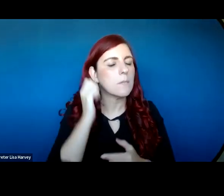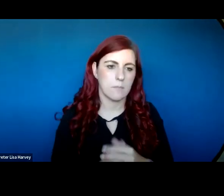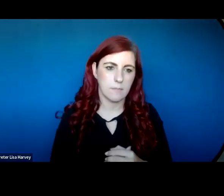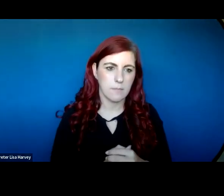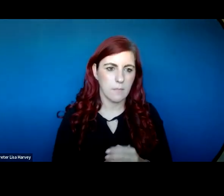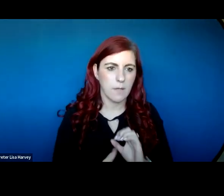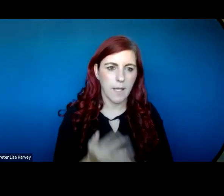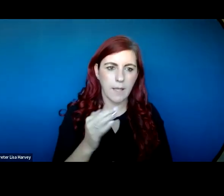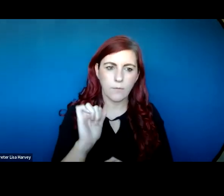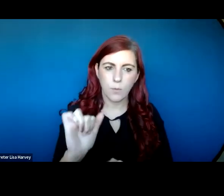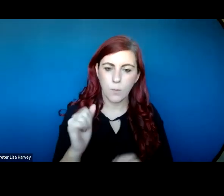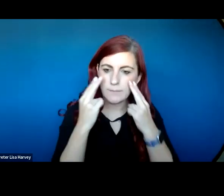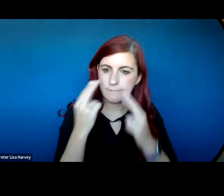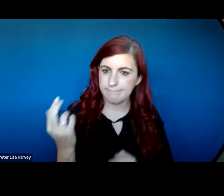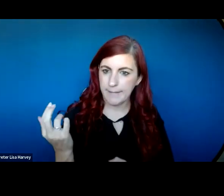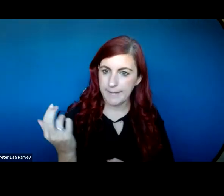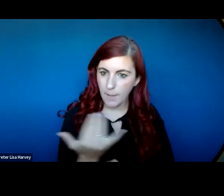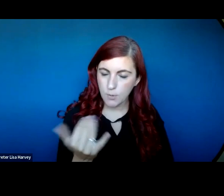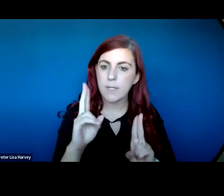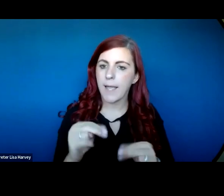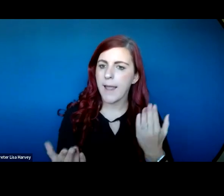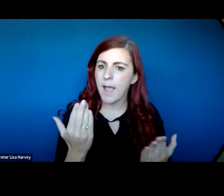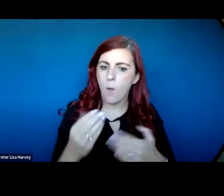So if you require captioning you can turn this on at the bottom of your screen